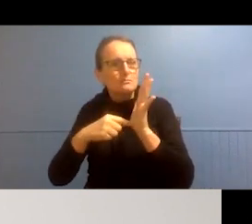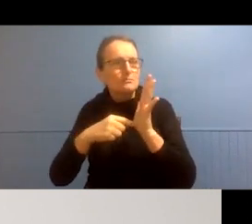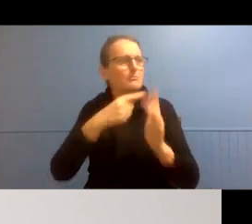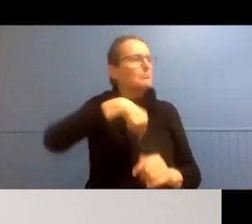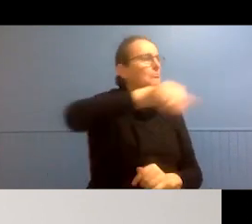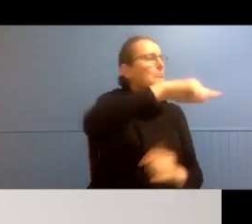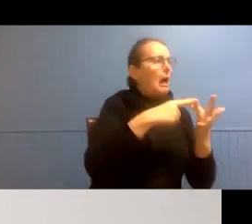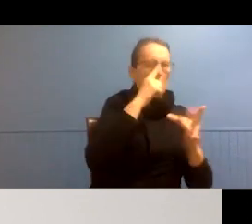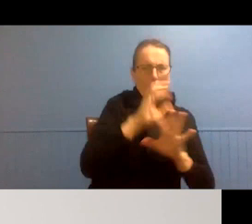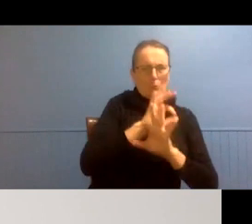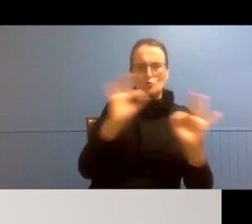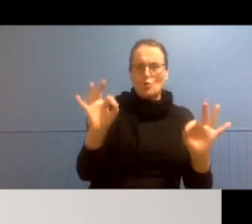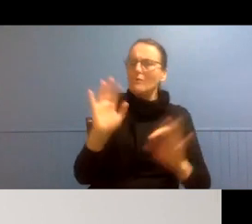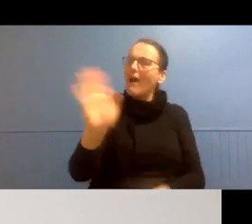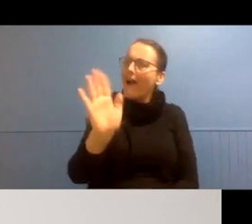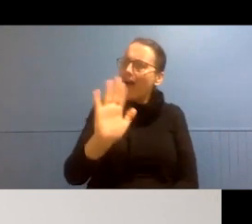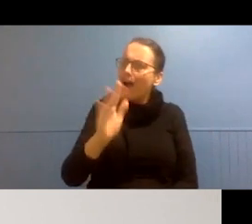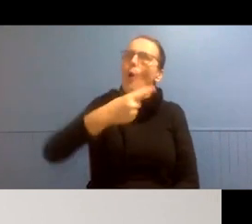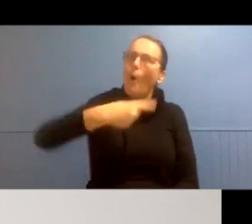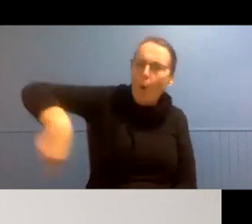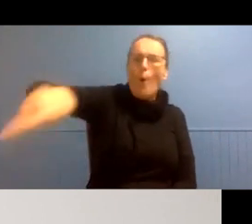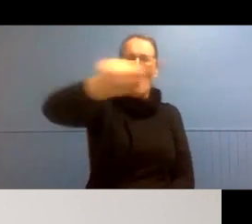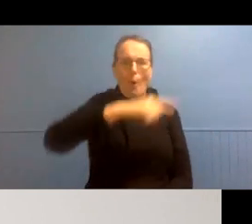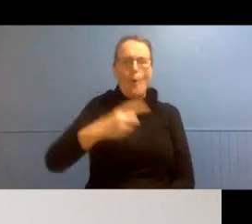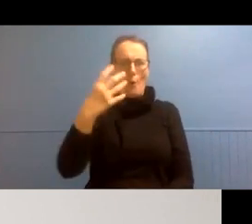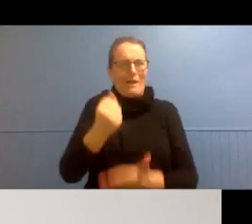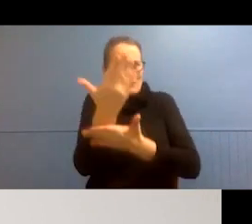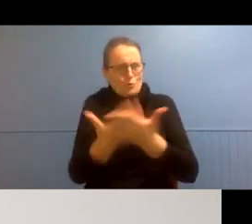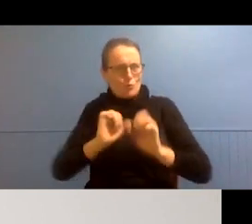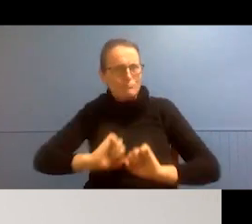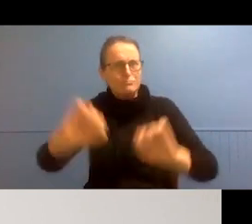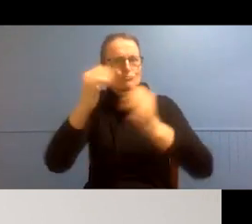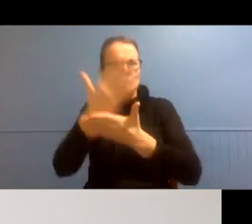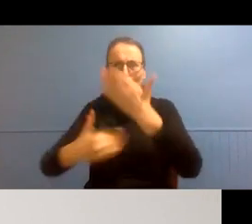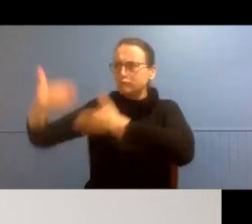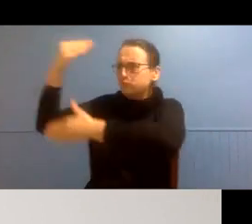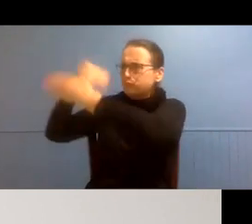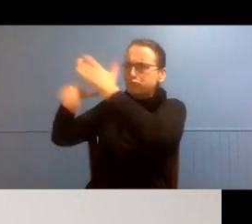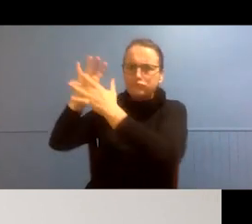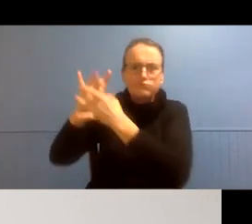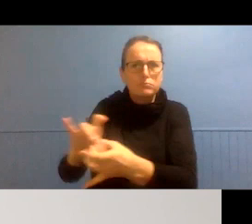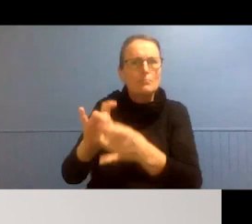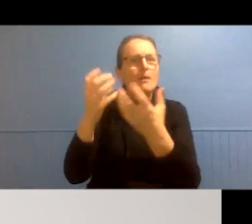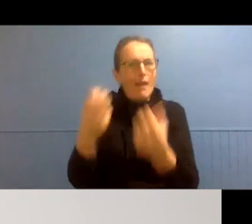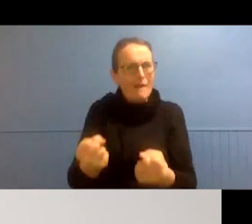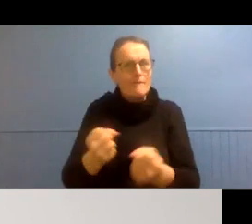place in the world.